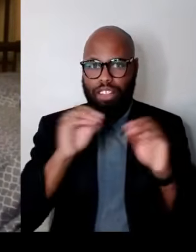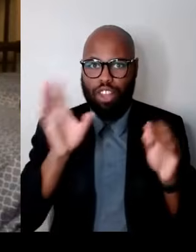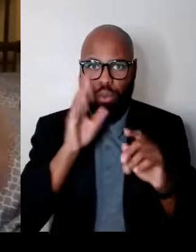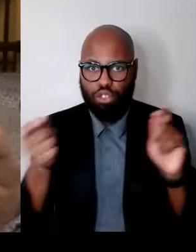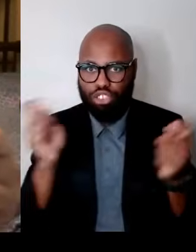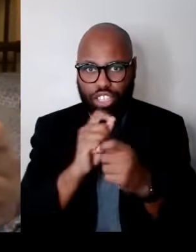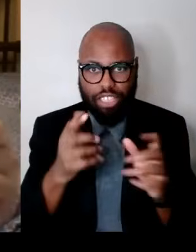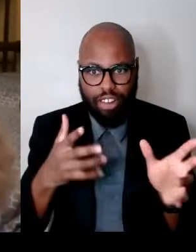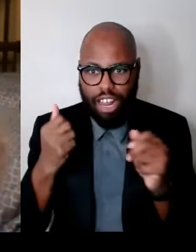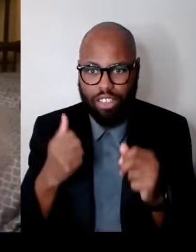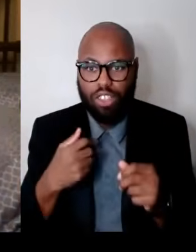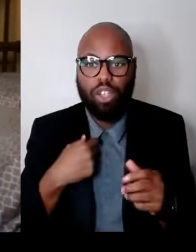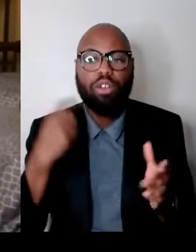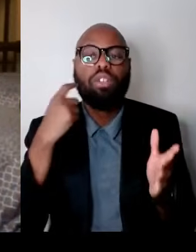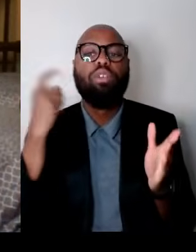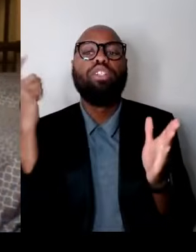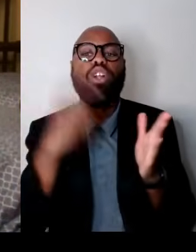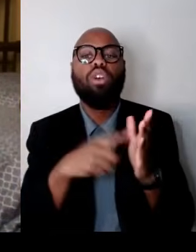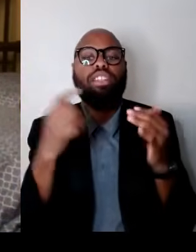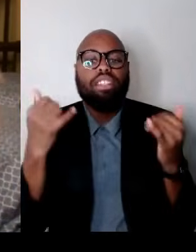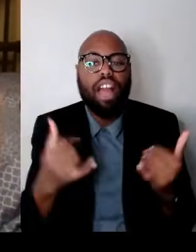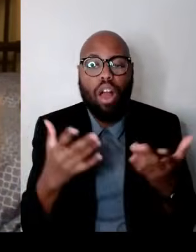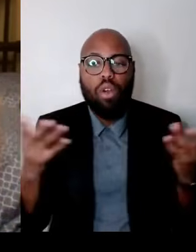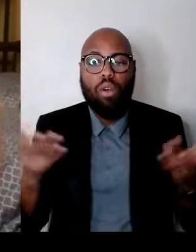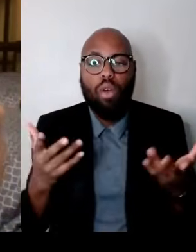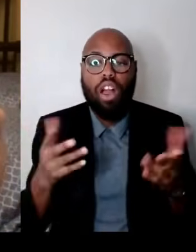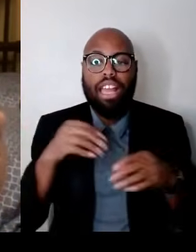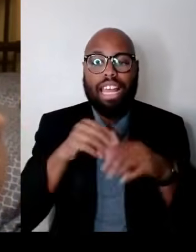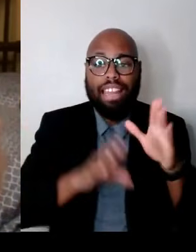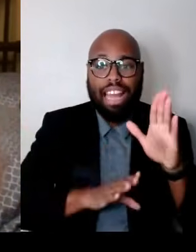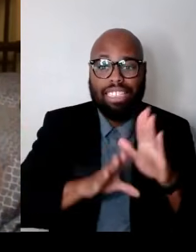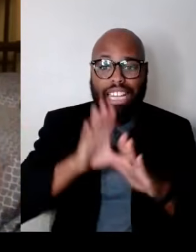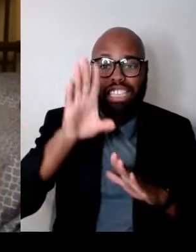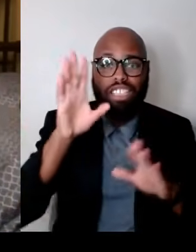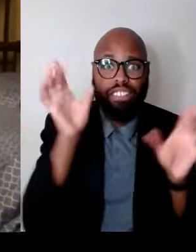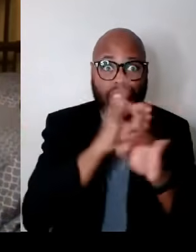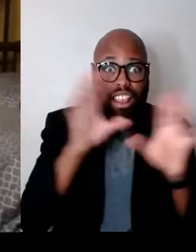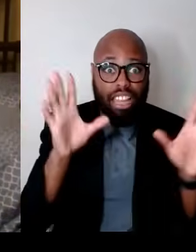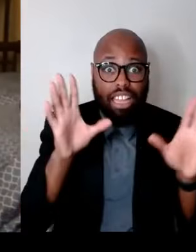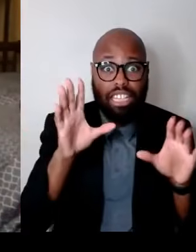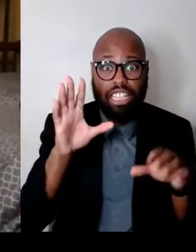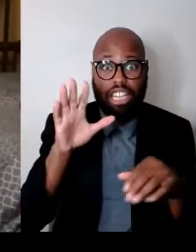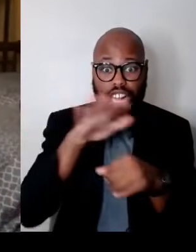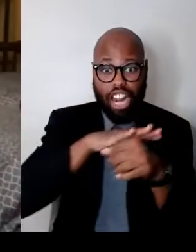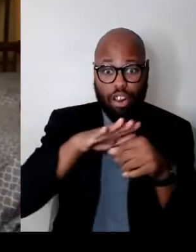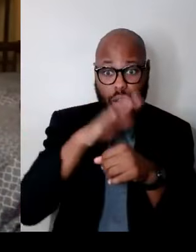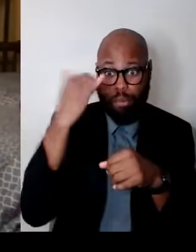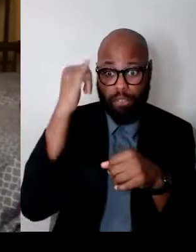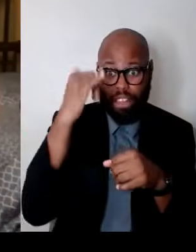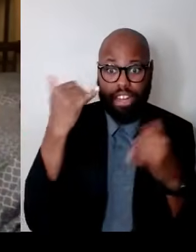in the escalation around Buffalo, we're now hearing this thing about replacement theory.